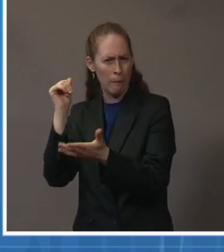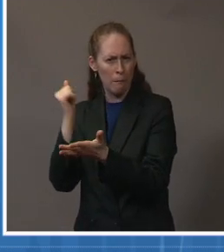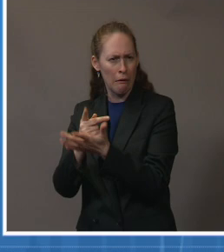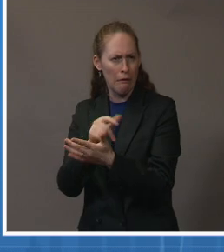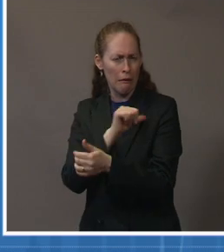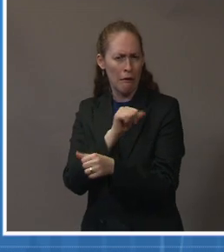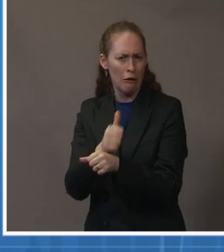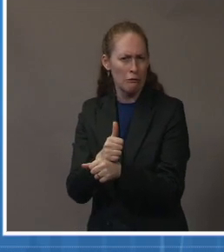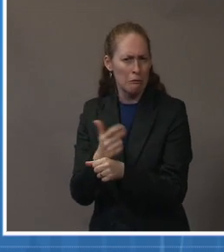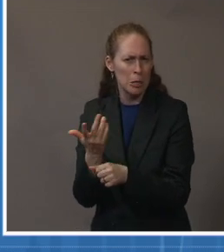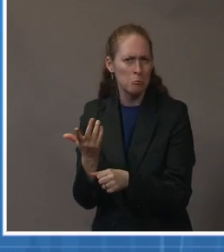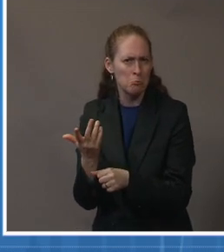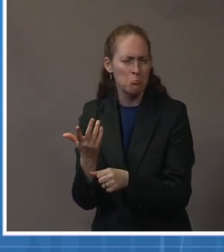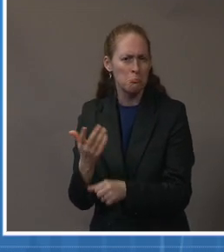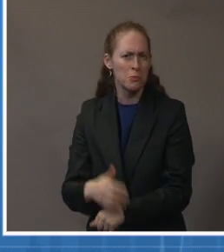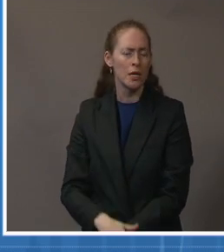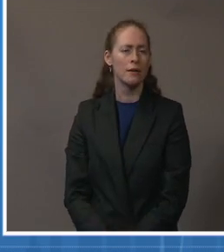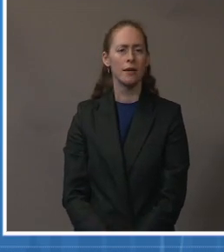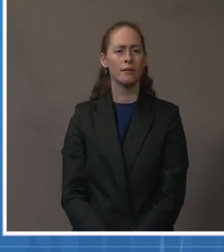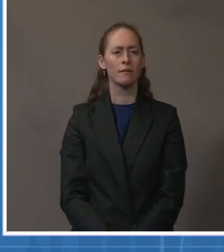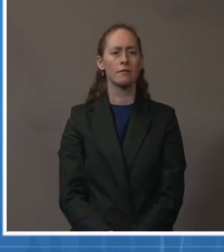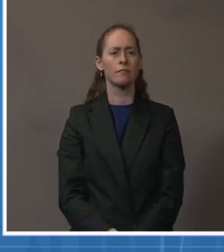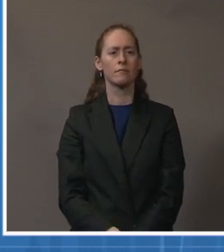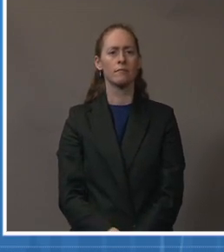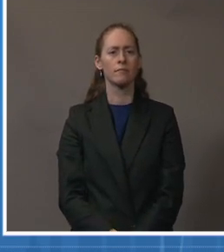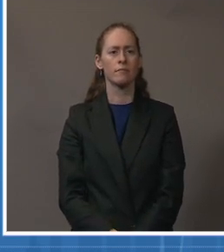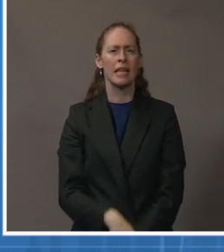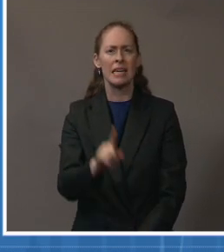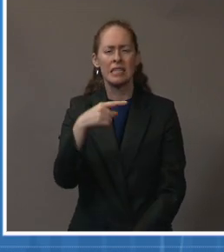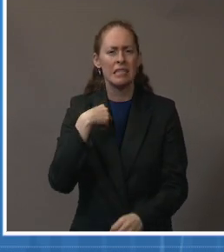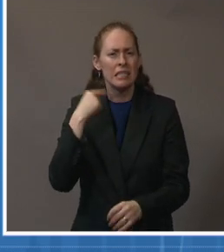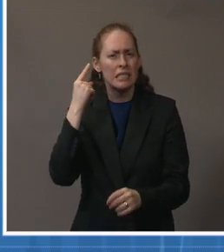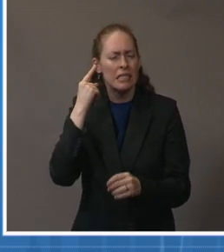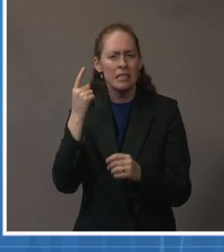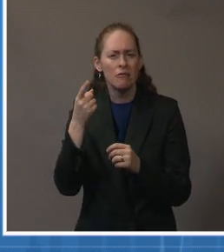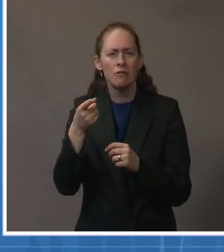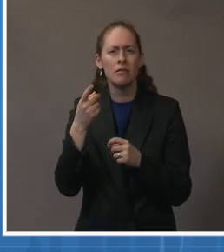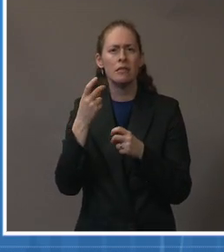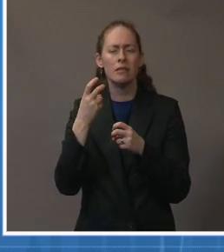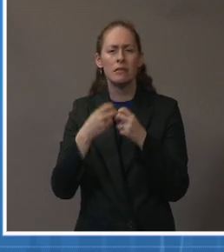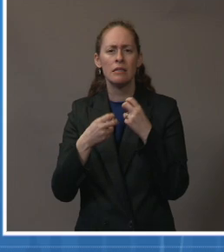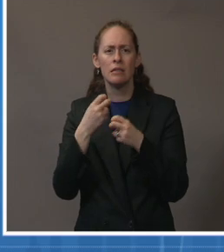Mr. Zients: Okay, I think we're working on some technical issues, and hopefully we are able to open it up for questions soon.